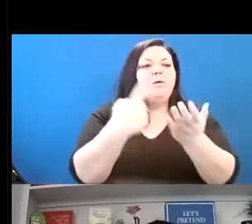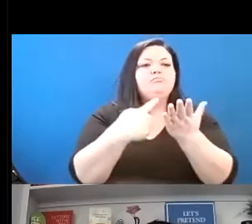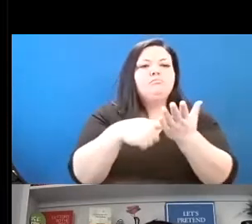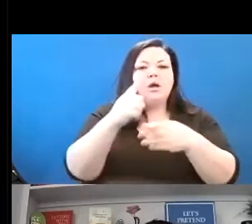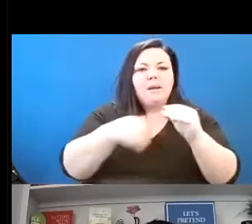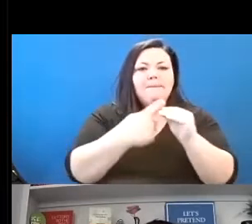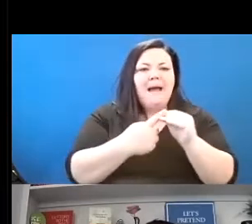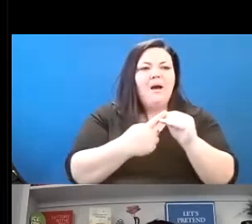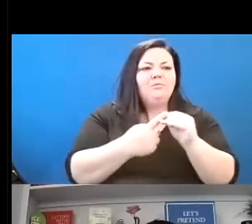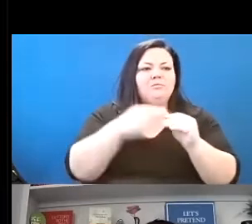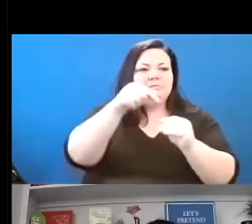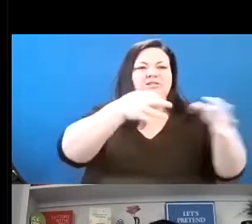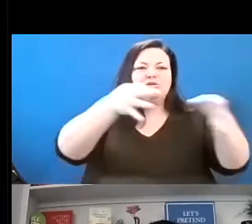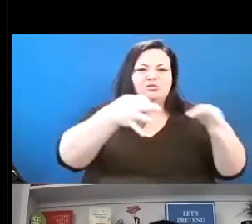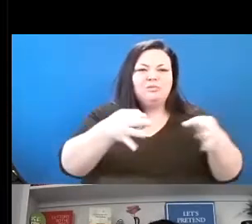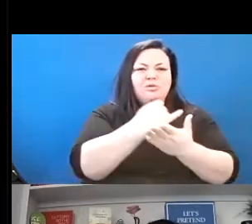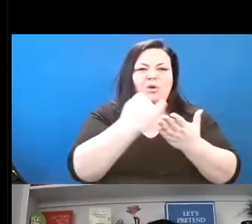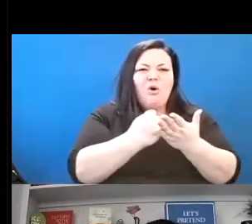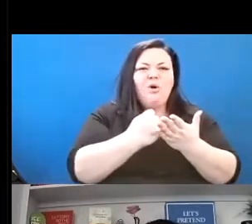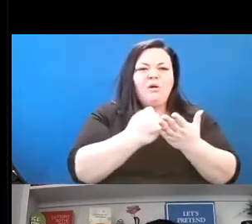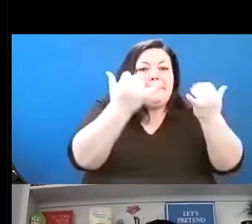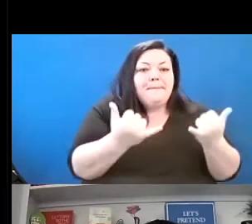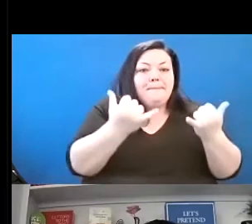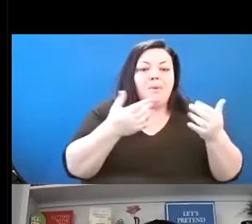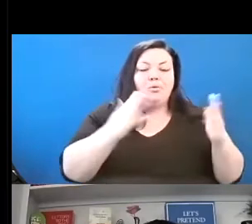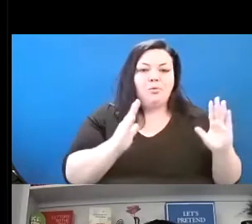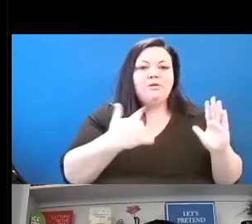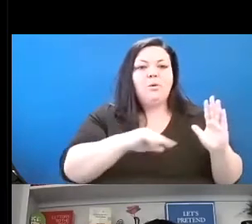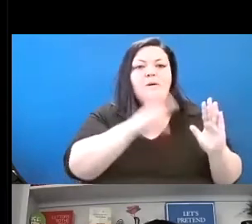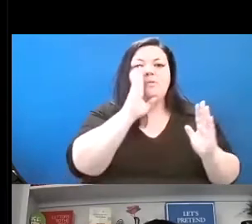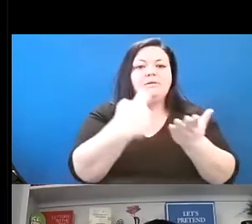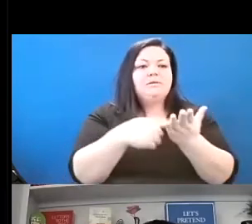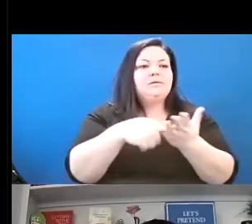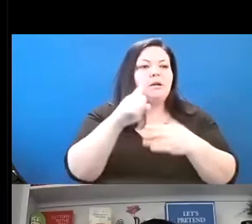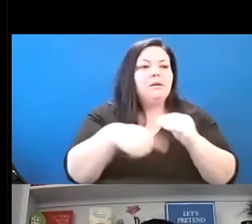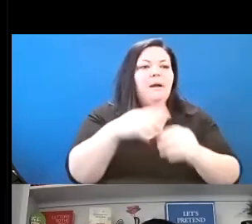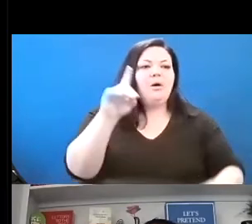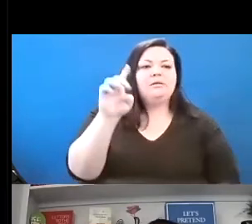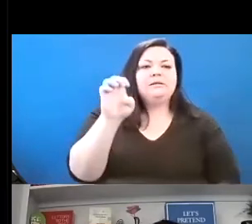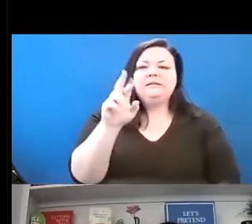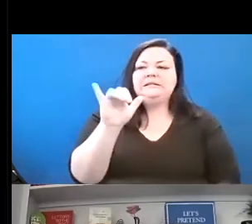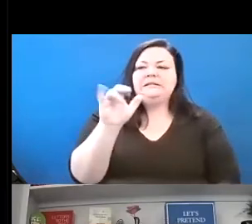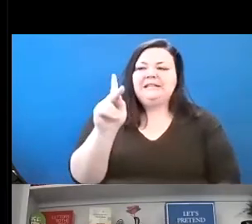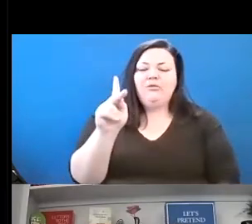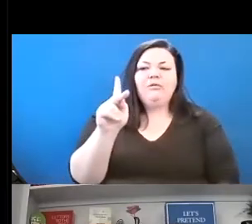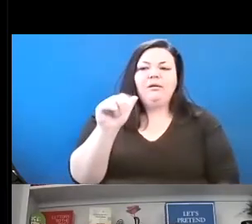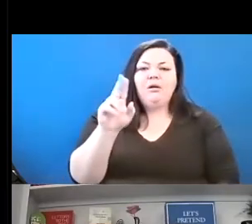um in a modern way and so we are going to talk about derek austin and how he utilizes